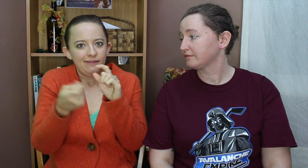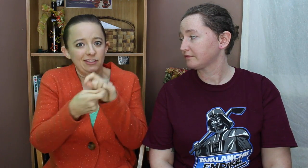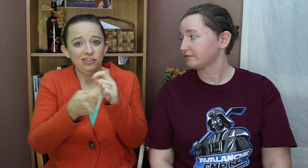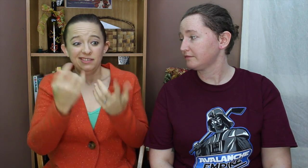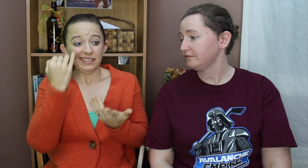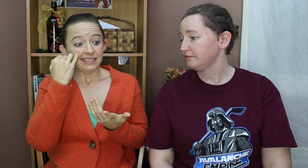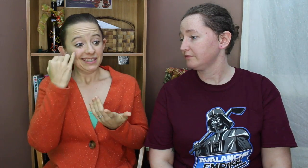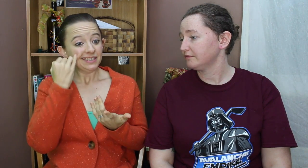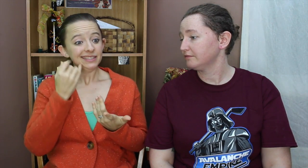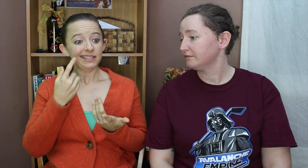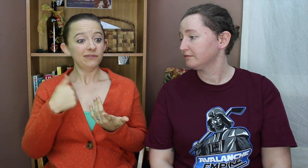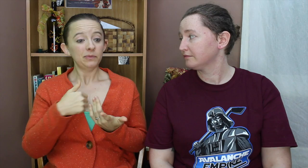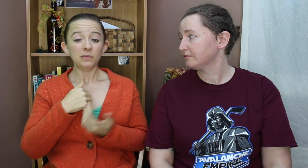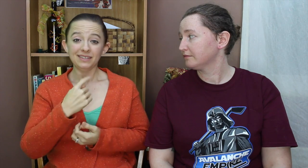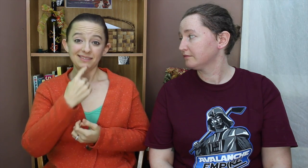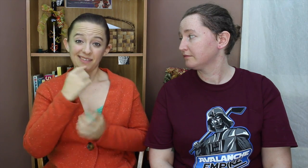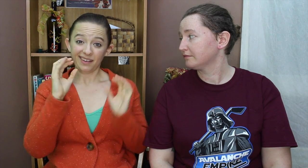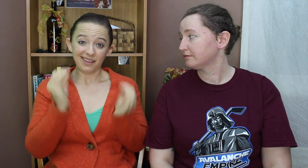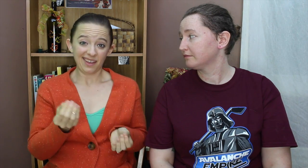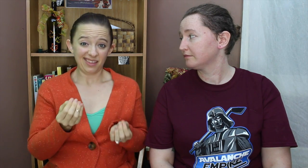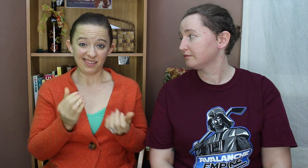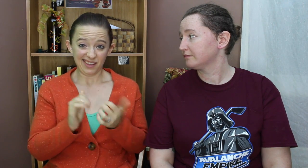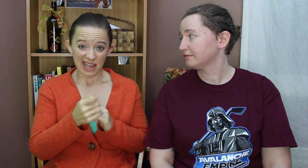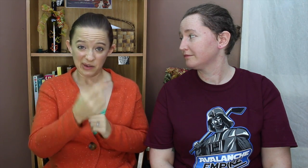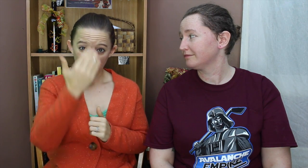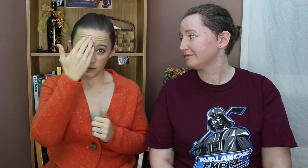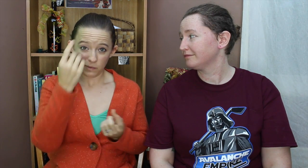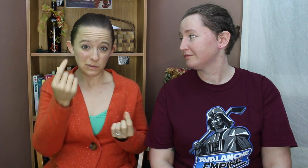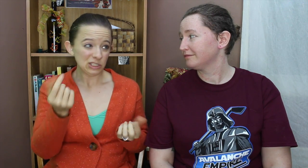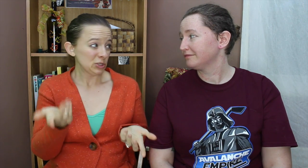they know that there needs to be a change. If we don't say anything, how will